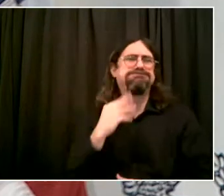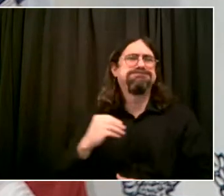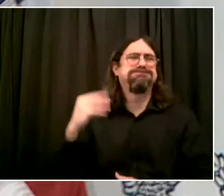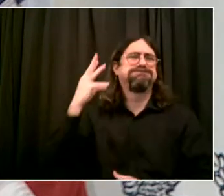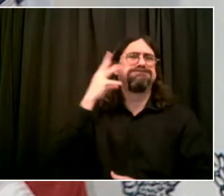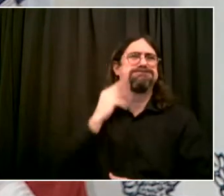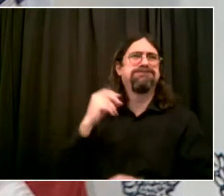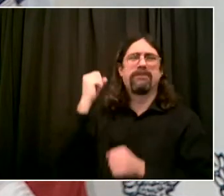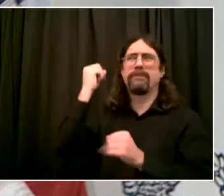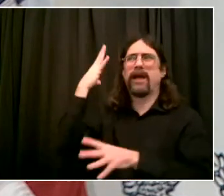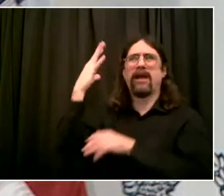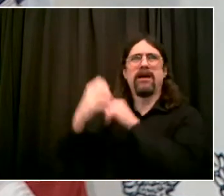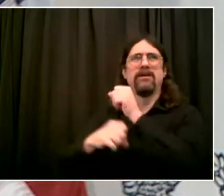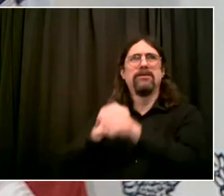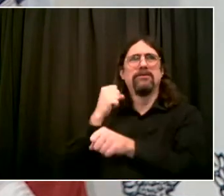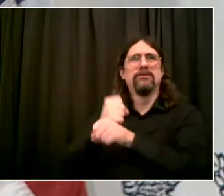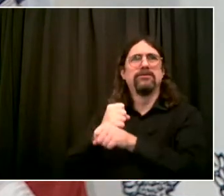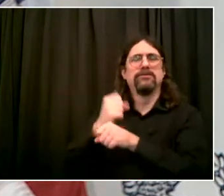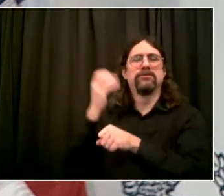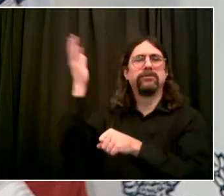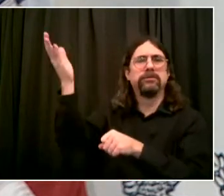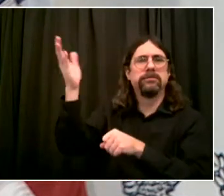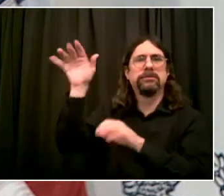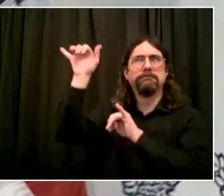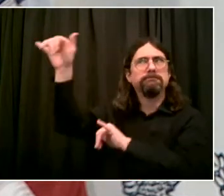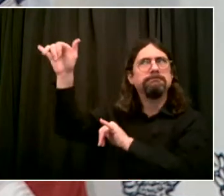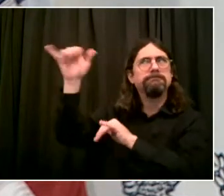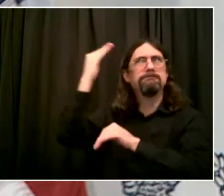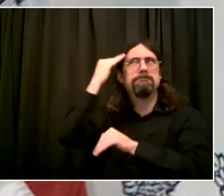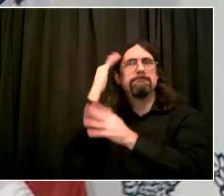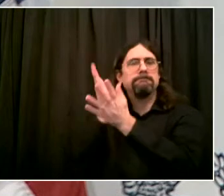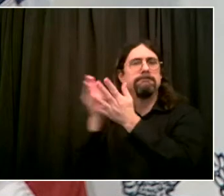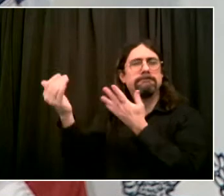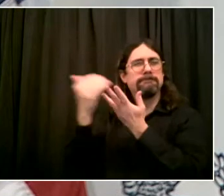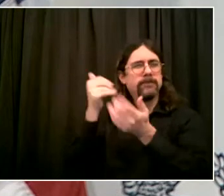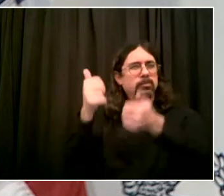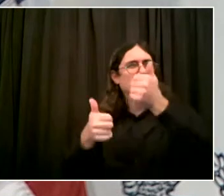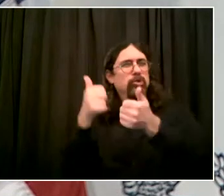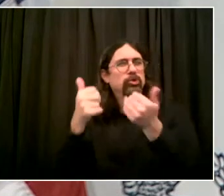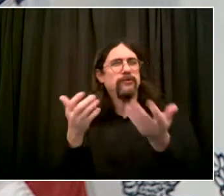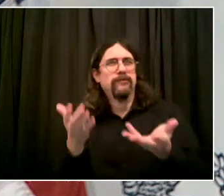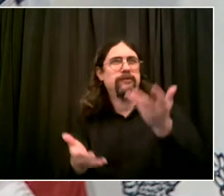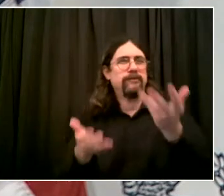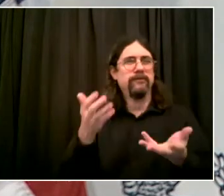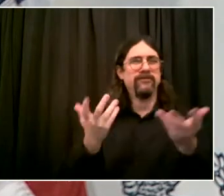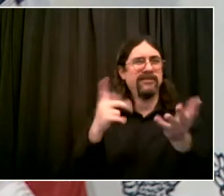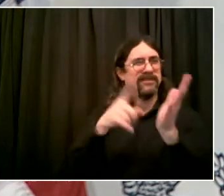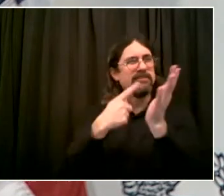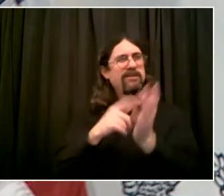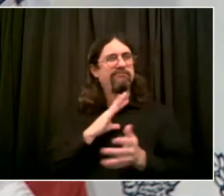POLICE LEADERS NEED T TKEO EP DEVELOPING THEIR CAREER AND HOPOPFUELLLY THTHEY WILL BE CHIEF OR COMMISSIONER ONE DAY. WE ALSO UNDERSTAND COMMUNITIES AARE